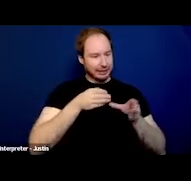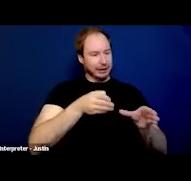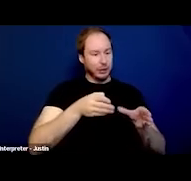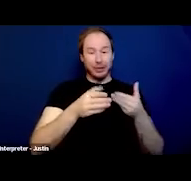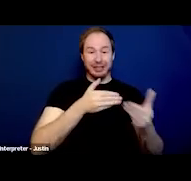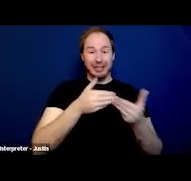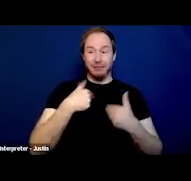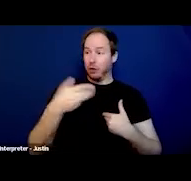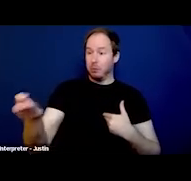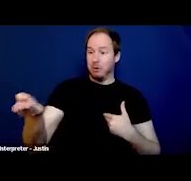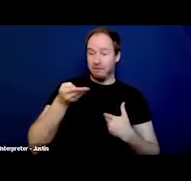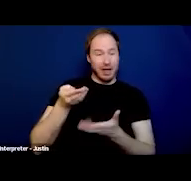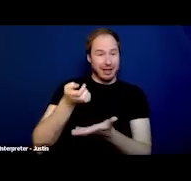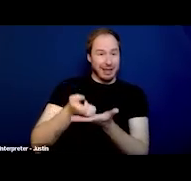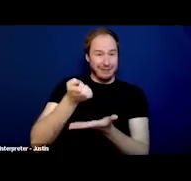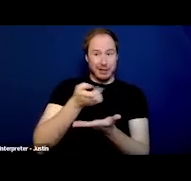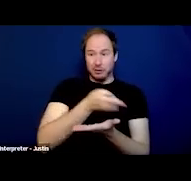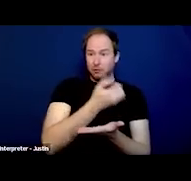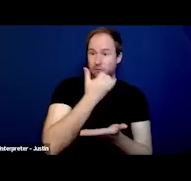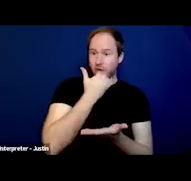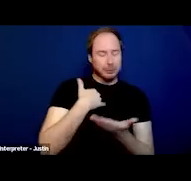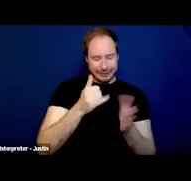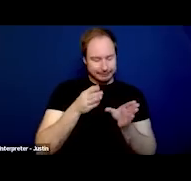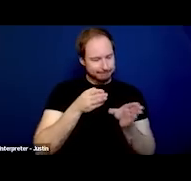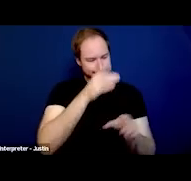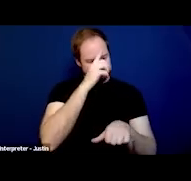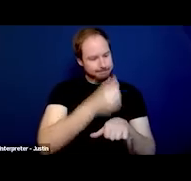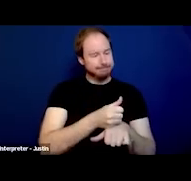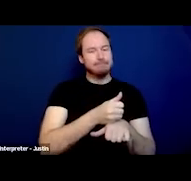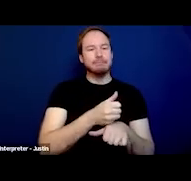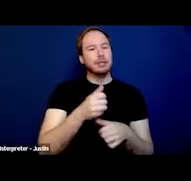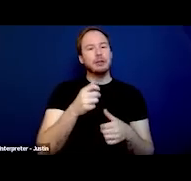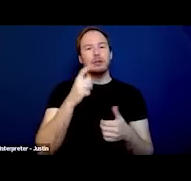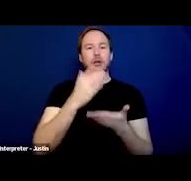So there are several types of these, some which you may be familiar with are persecutory,